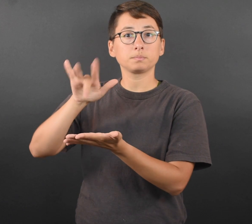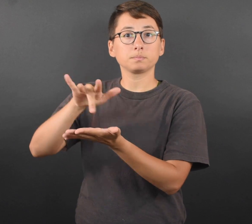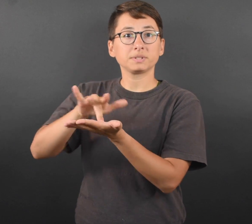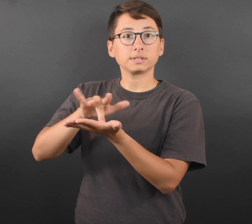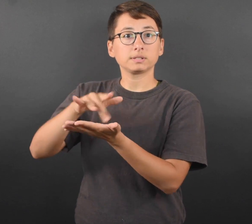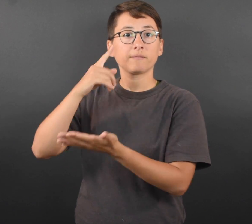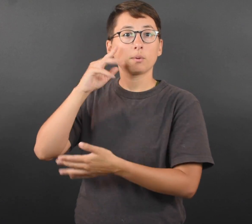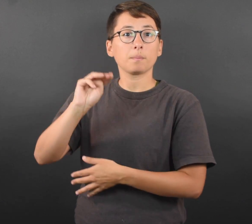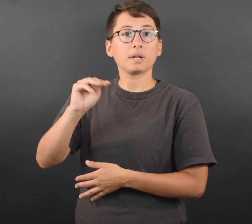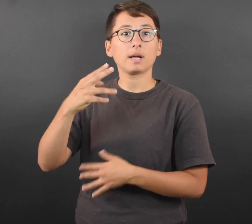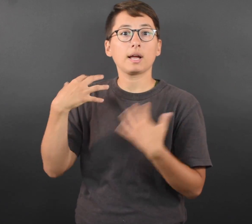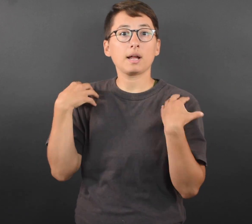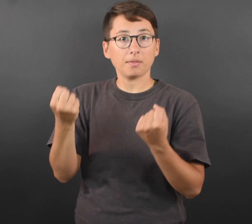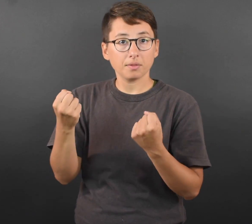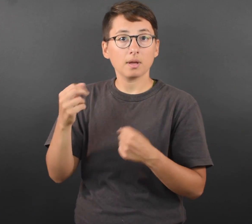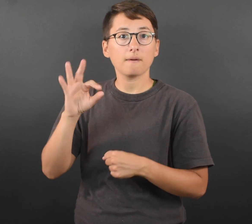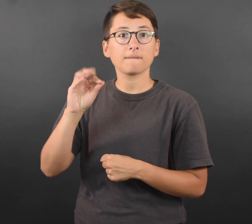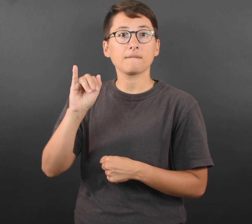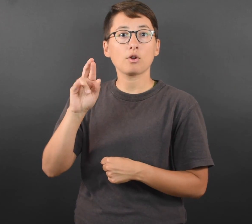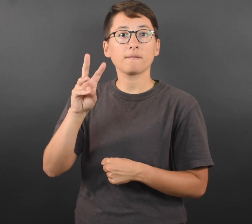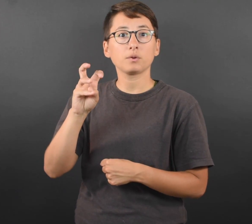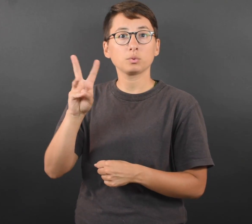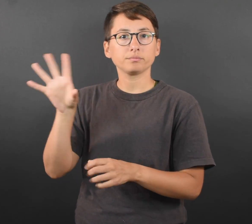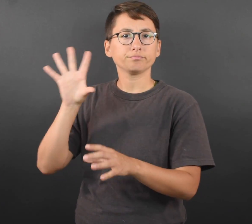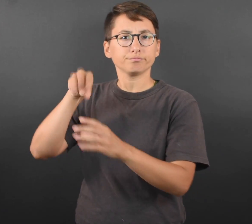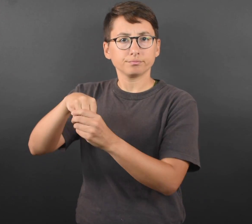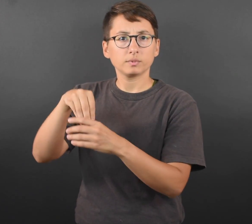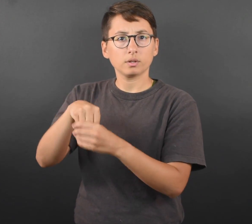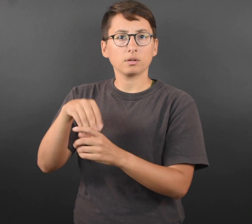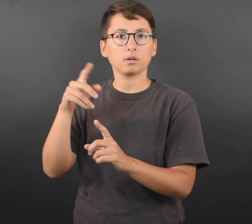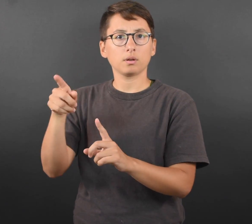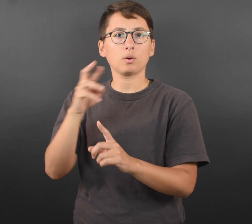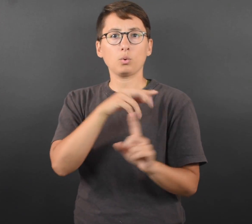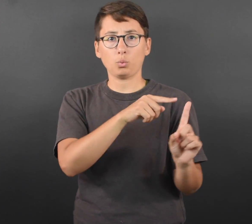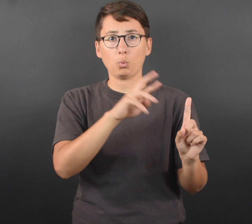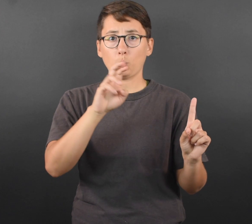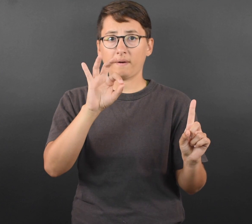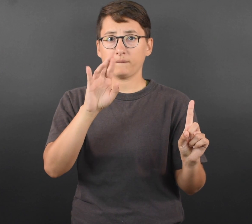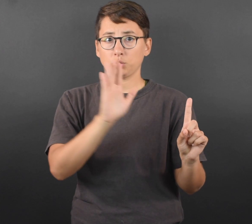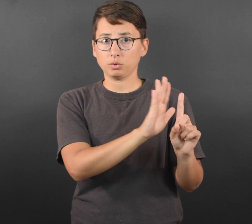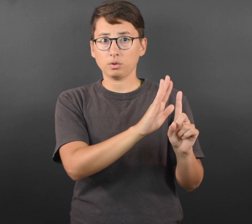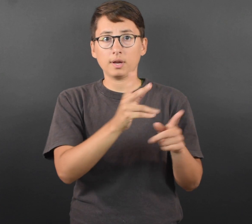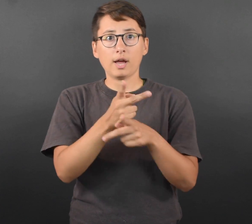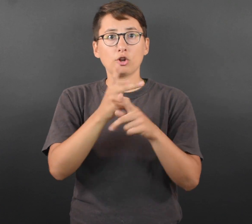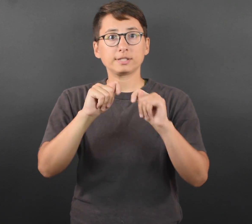participates on Rieffer's care team. Her hospital opened a clinic that brings together different